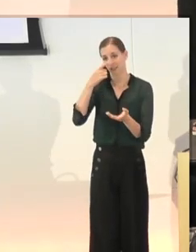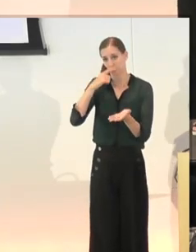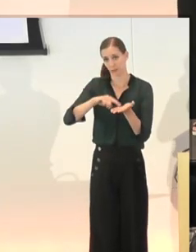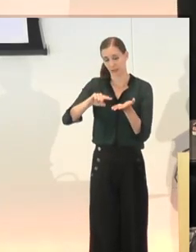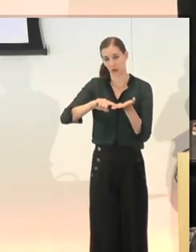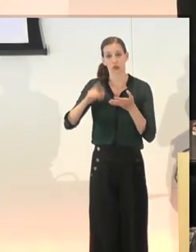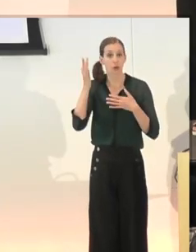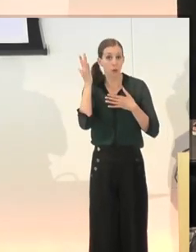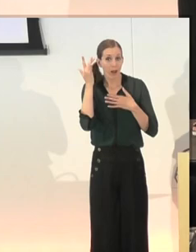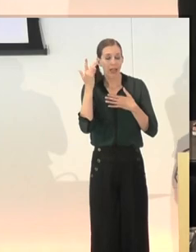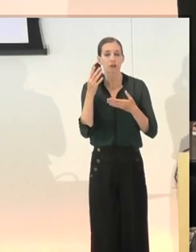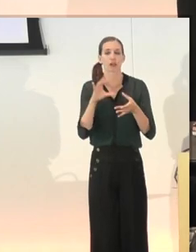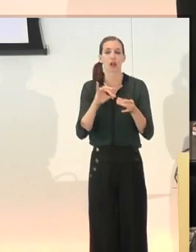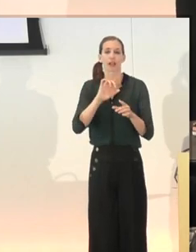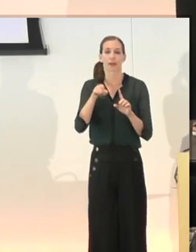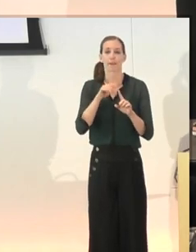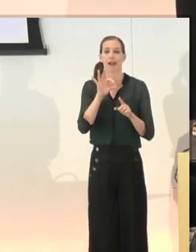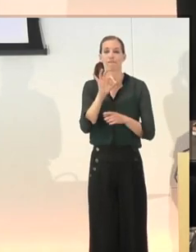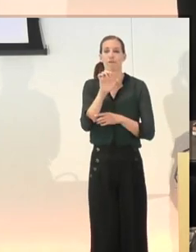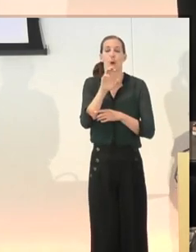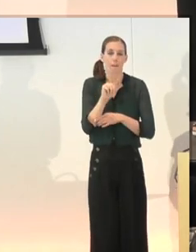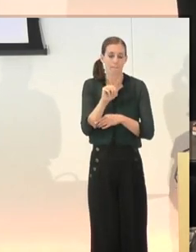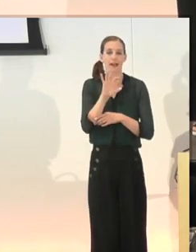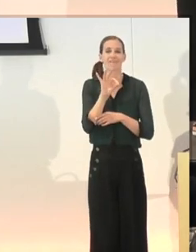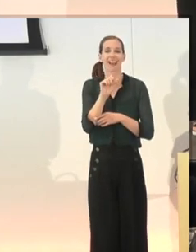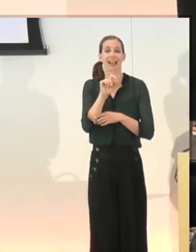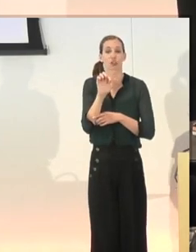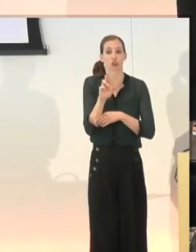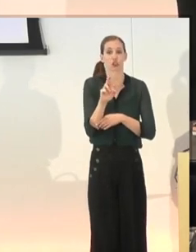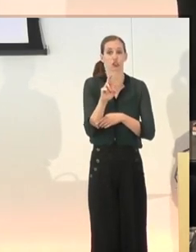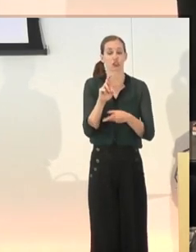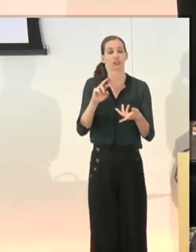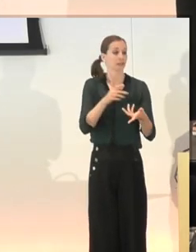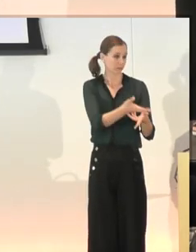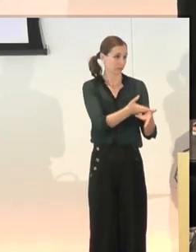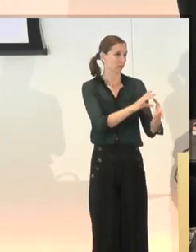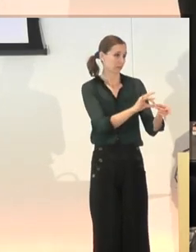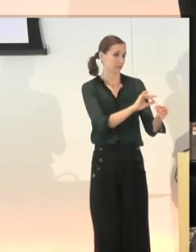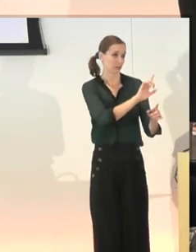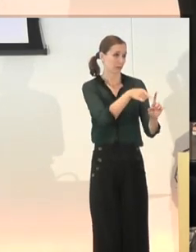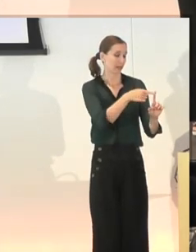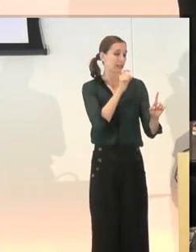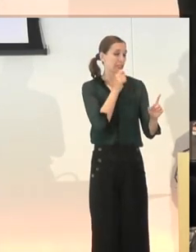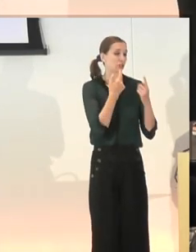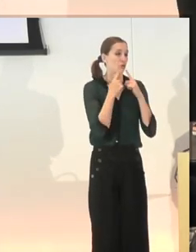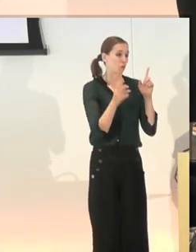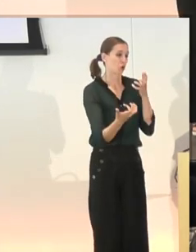factor, meaning it does not worth what -- work with cochlear implants or with